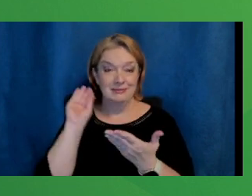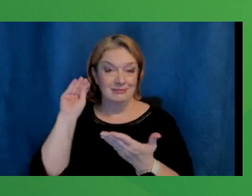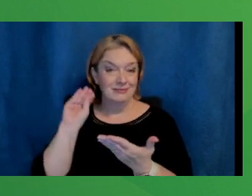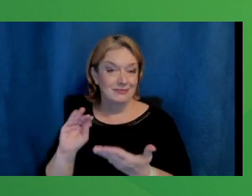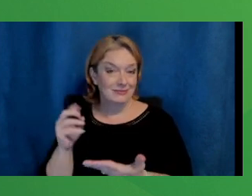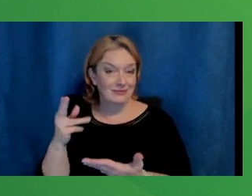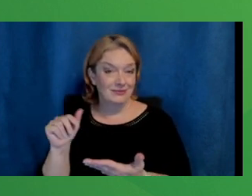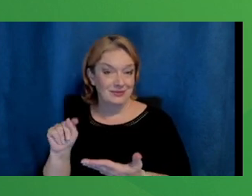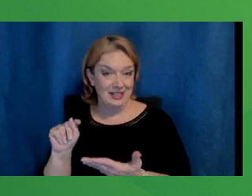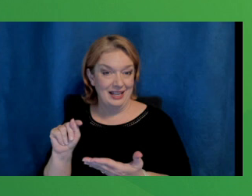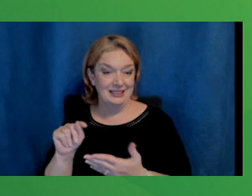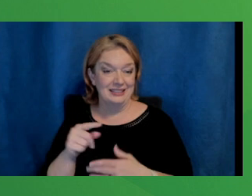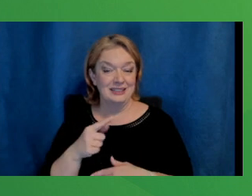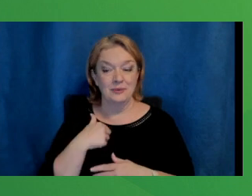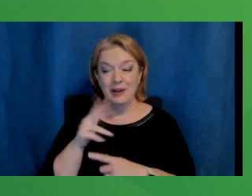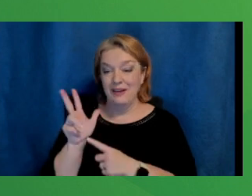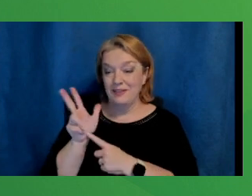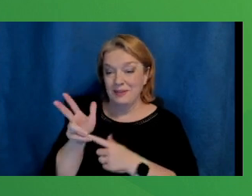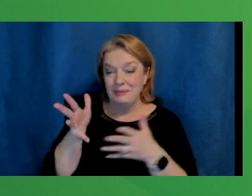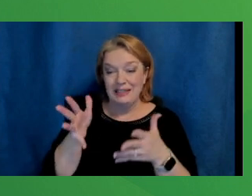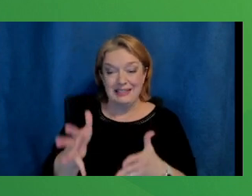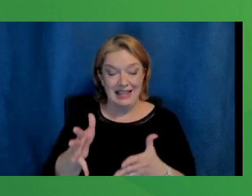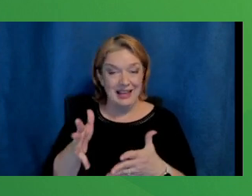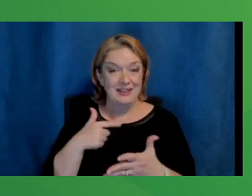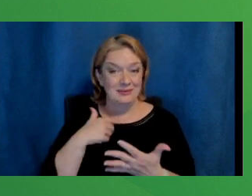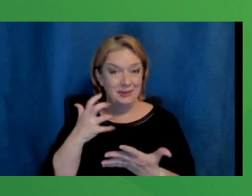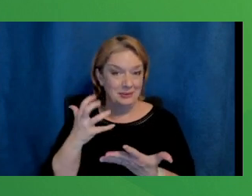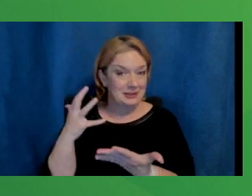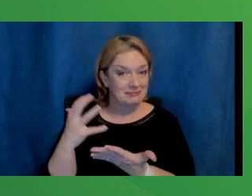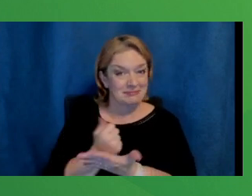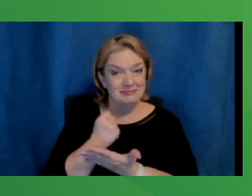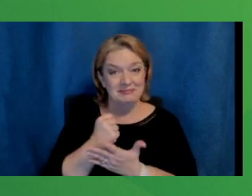minutes remaining, but we'd love to answer your questions during that time.